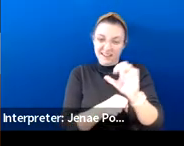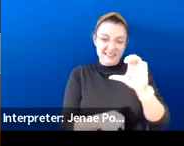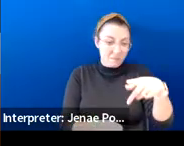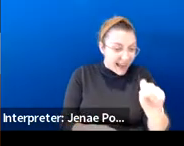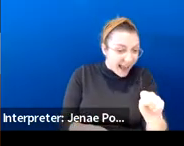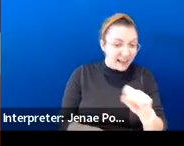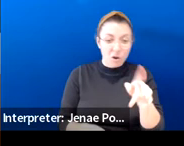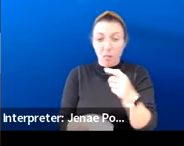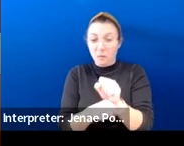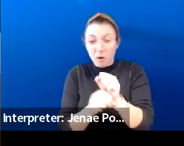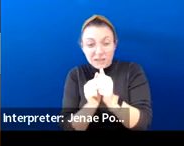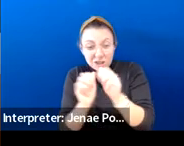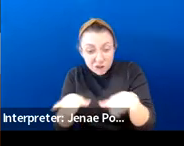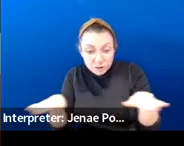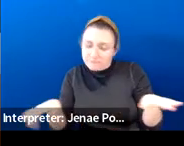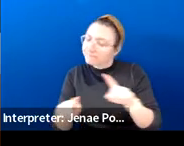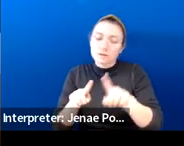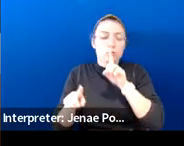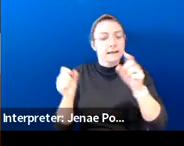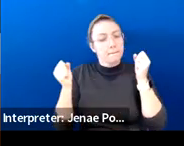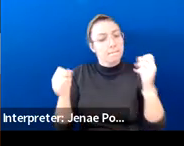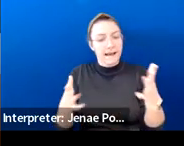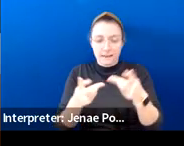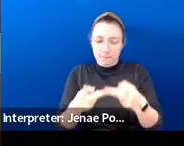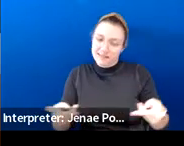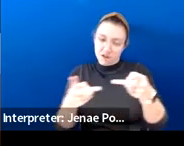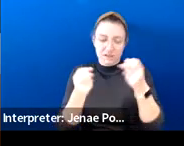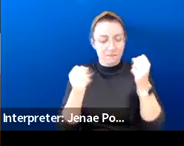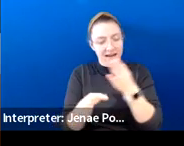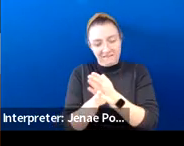However, there are many positions and fields that social workers can enter.